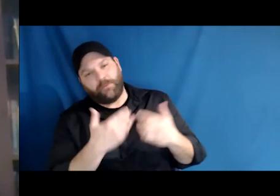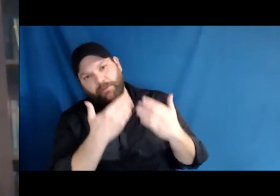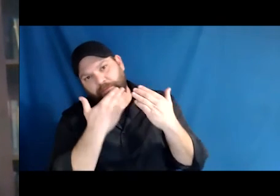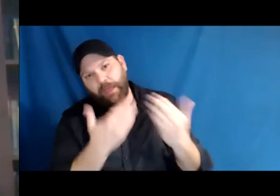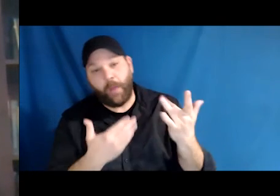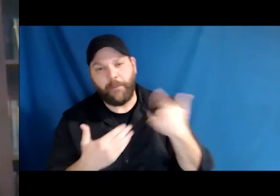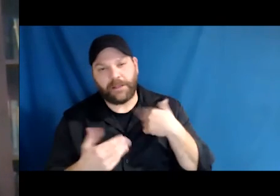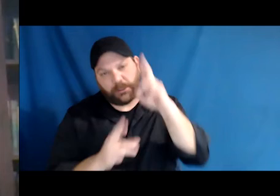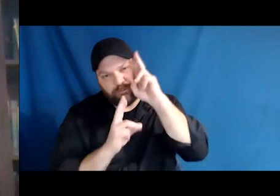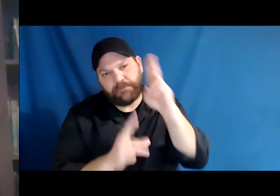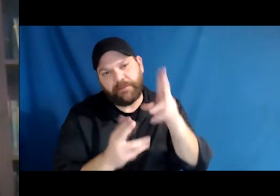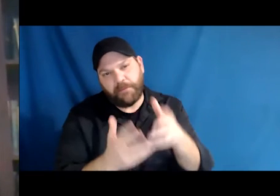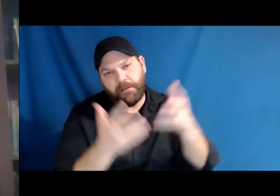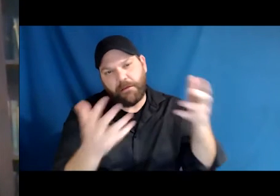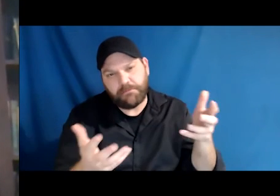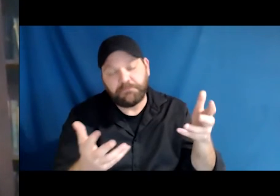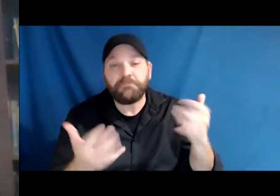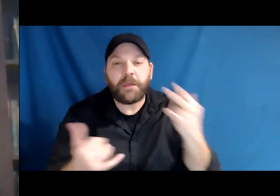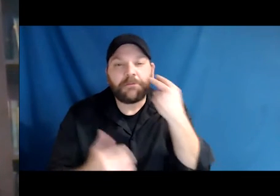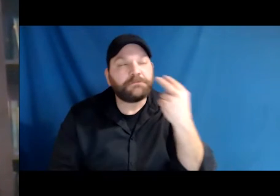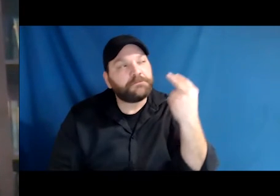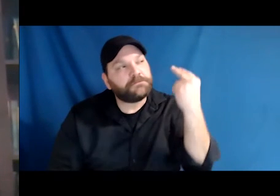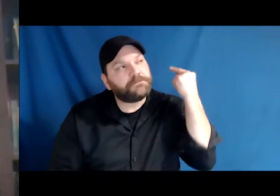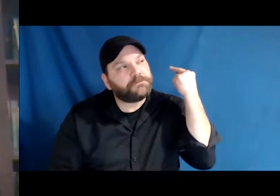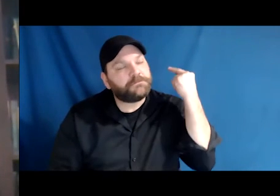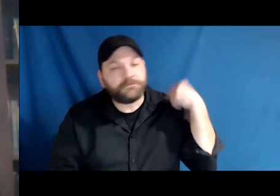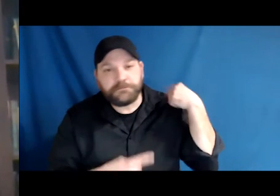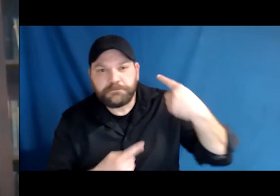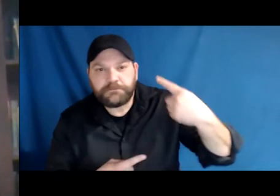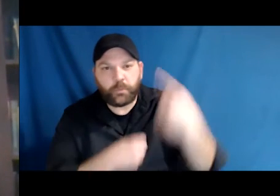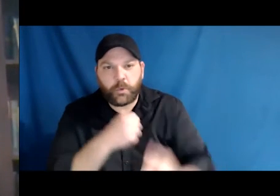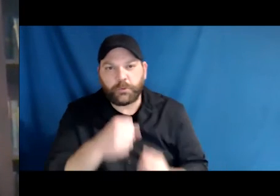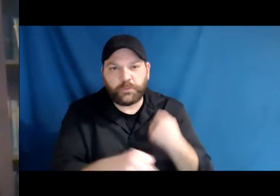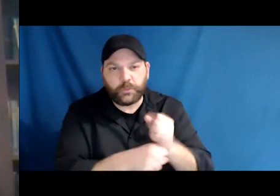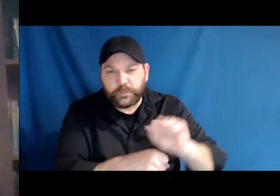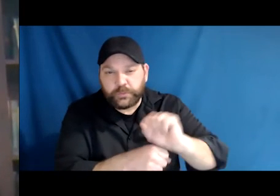When I reflect on the work that I've done in the past year, I truly believe that the key to my success was having a great team around me.